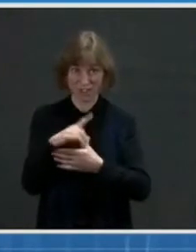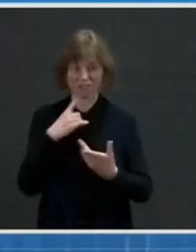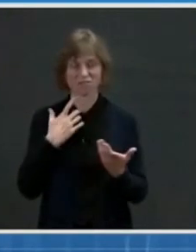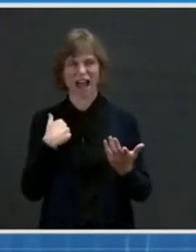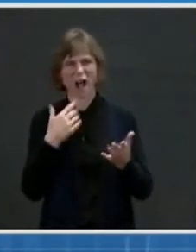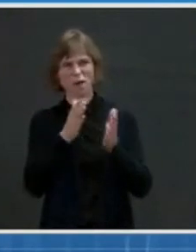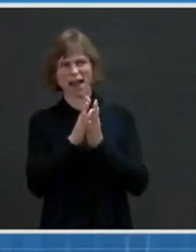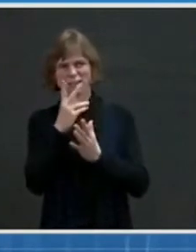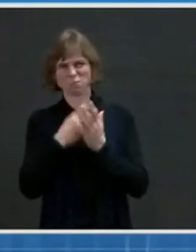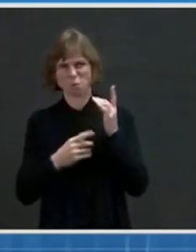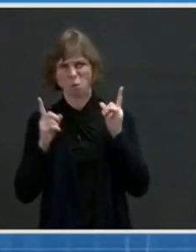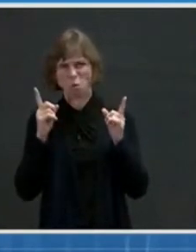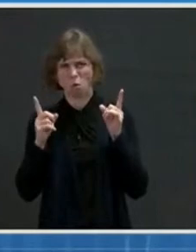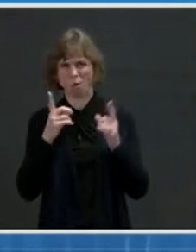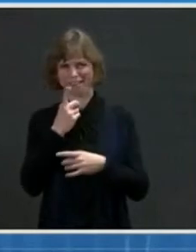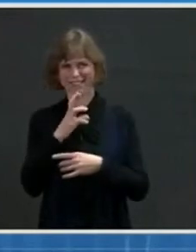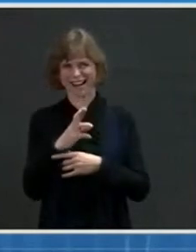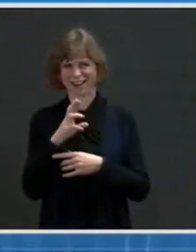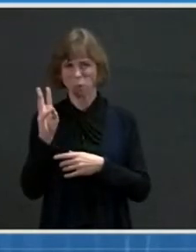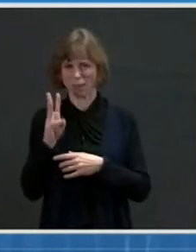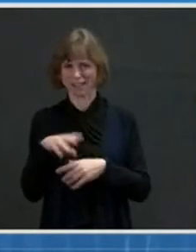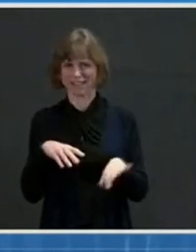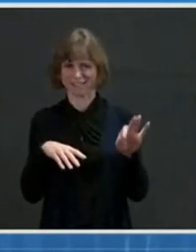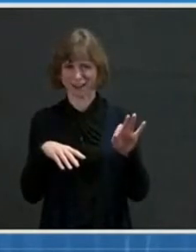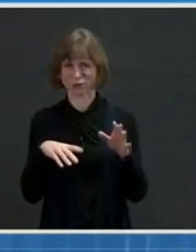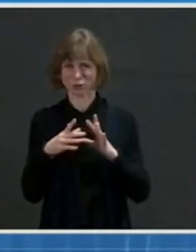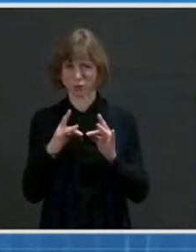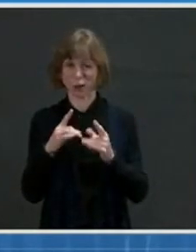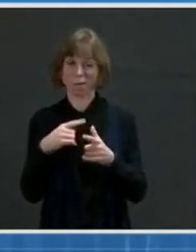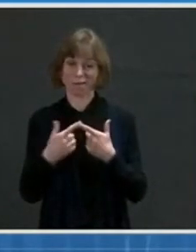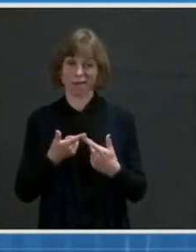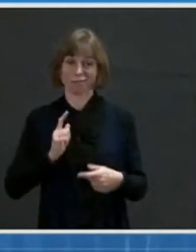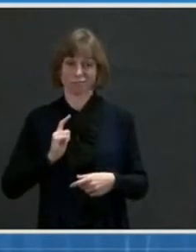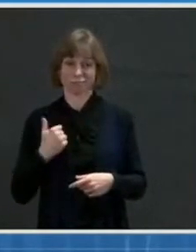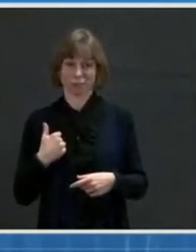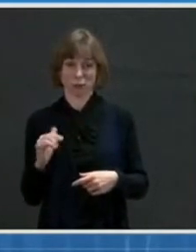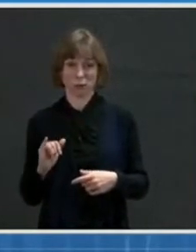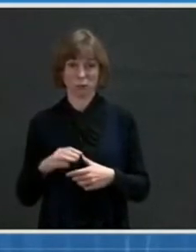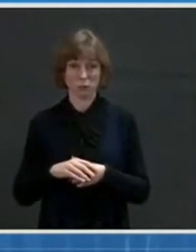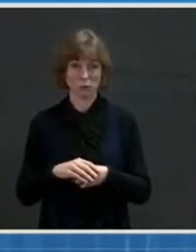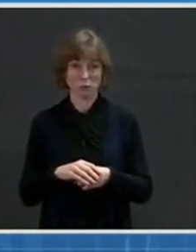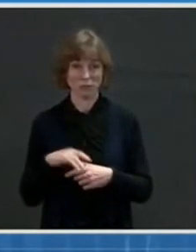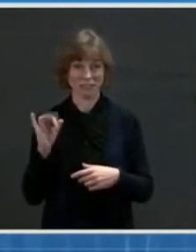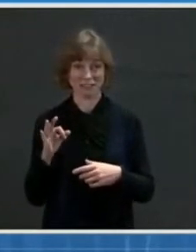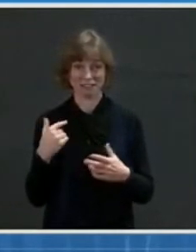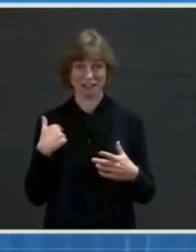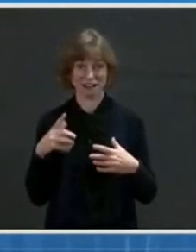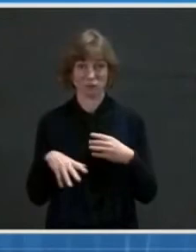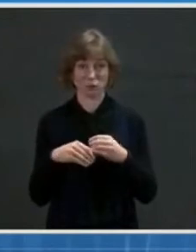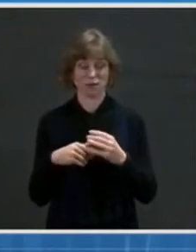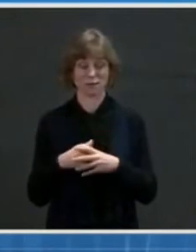WELL, I WOULD INVITE DR. WALENSKY AND DR. FAUCI TO